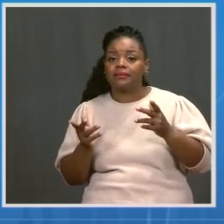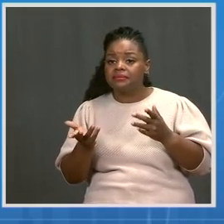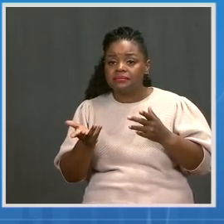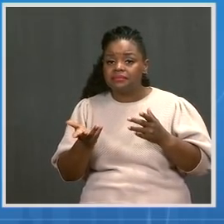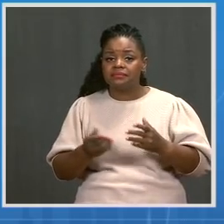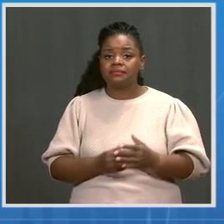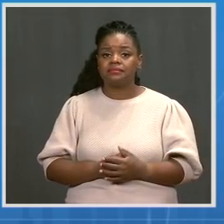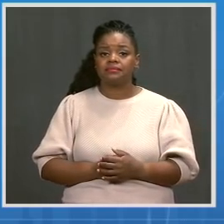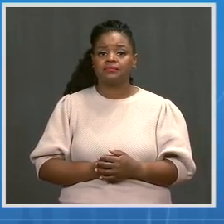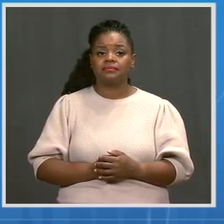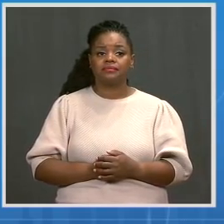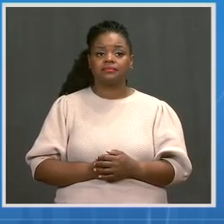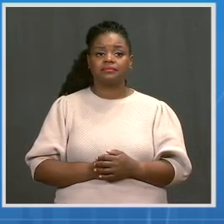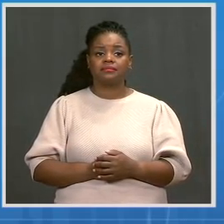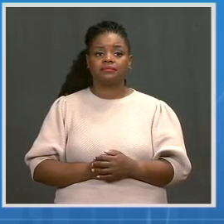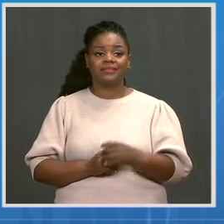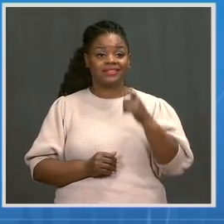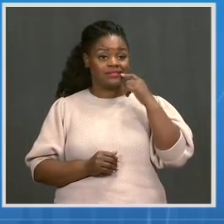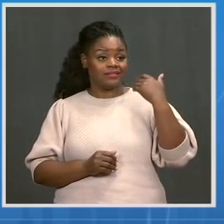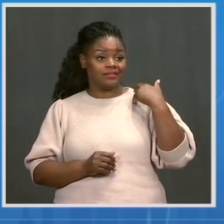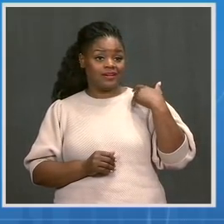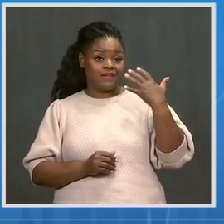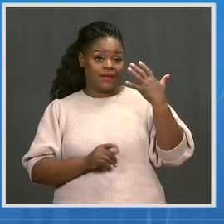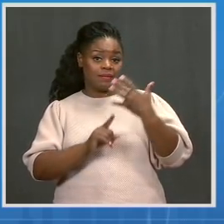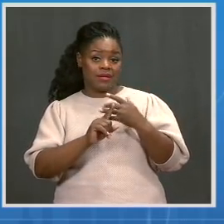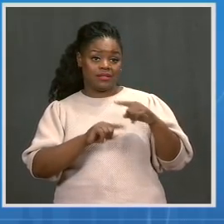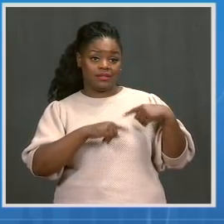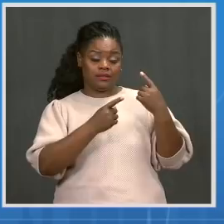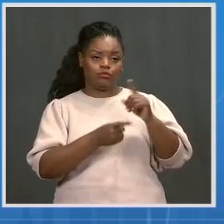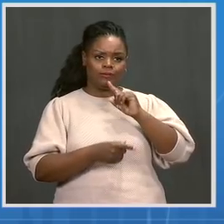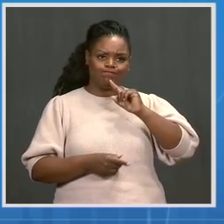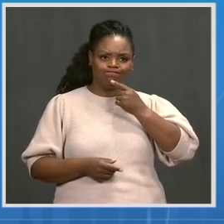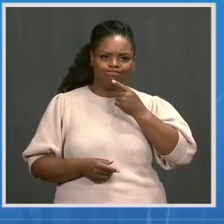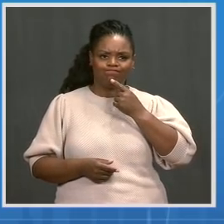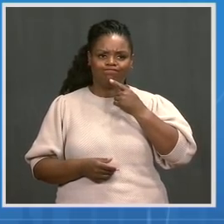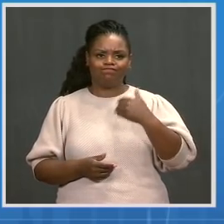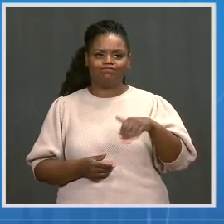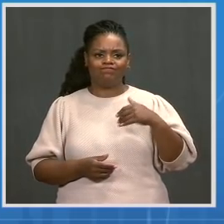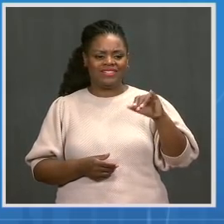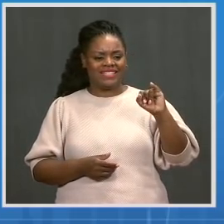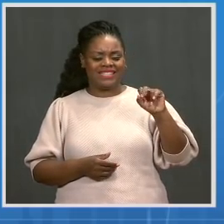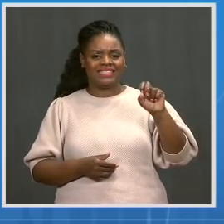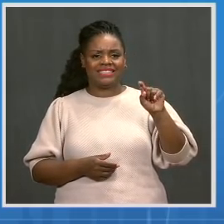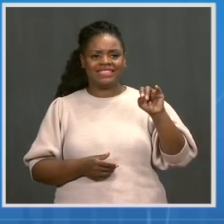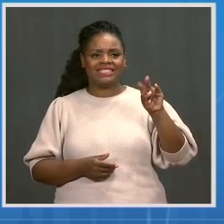is going to continue for the foreseeable future until all Americans can get vaccinated.